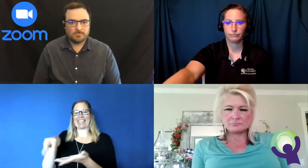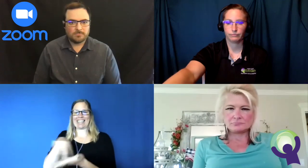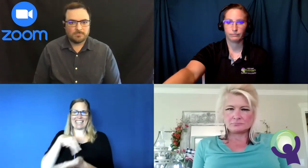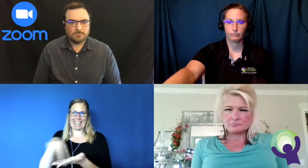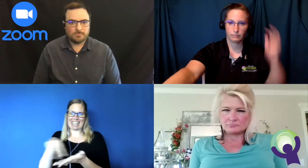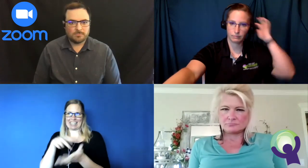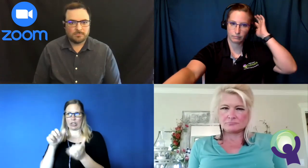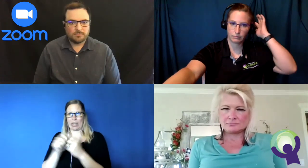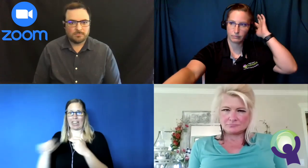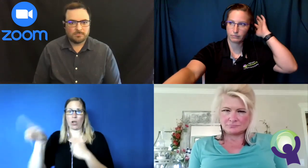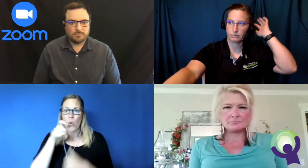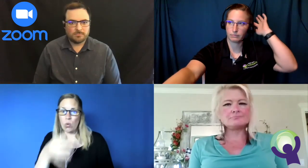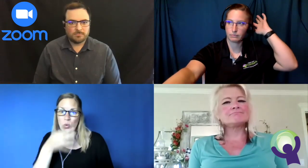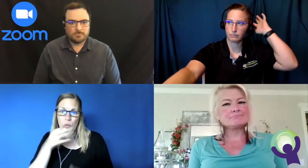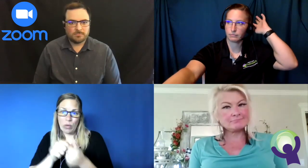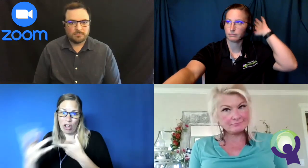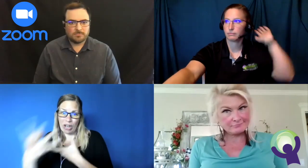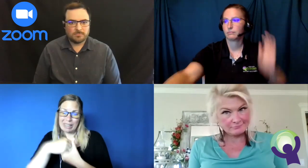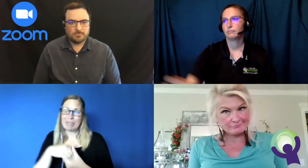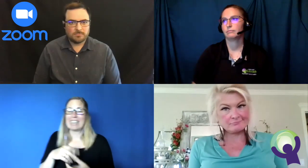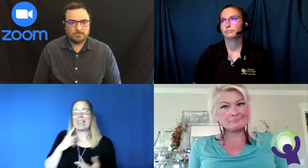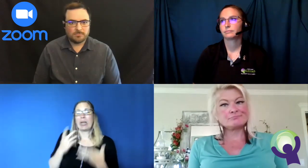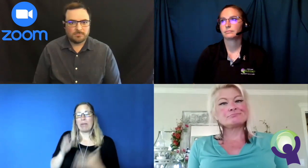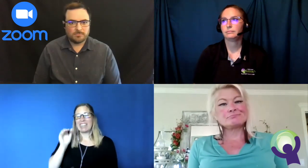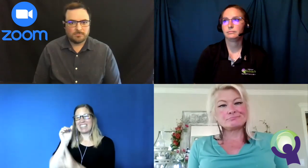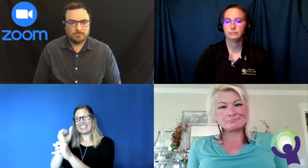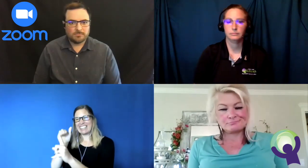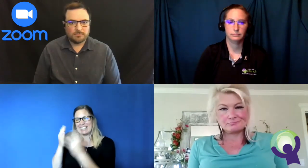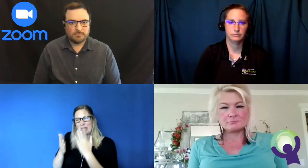saying..maybe your diagnosis is incorrect?